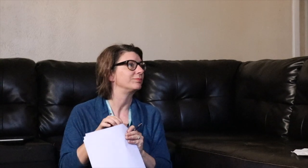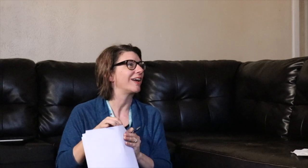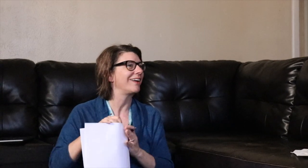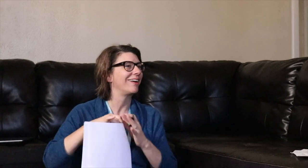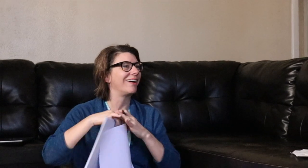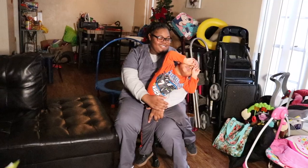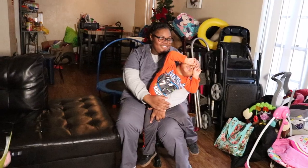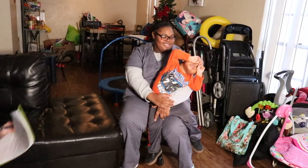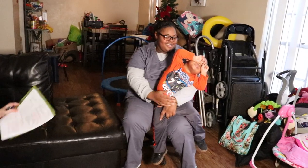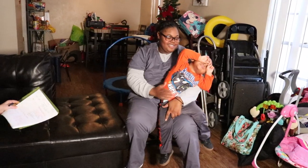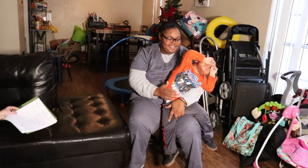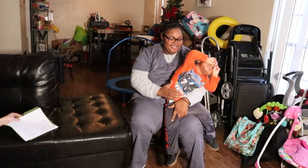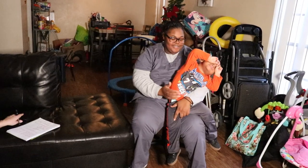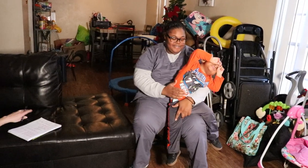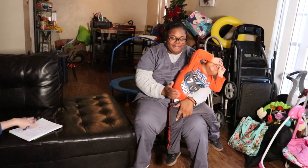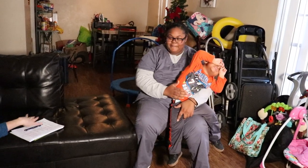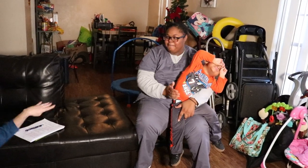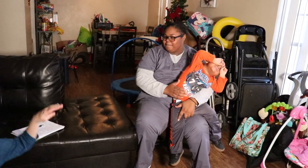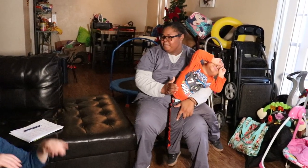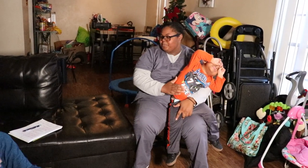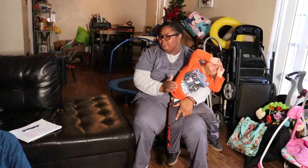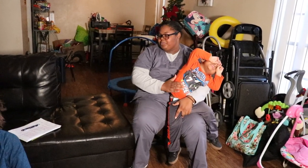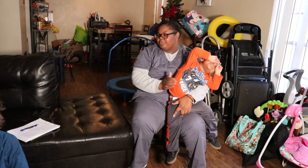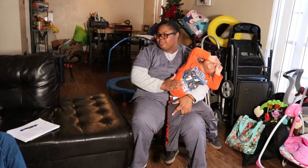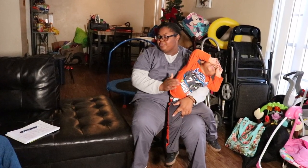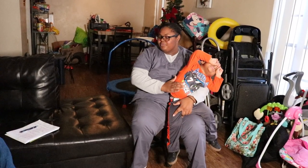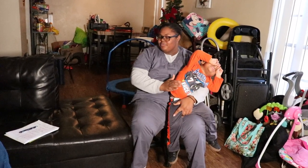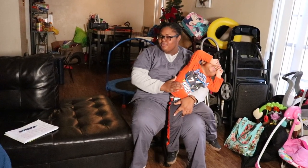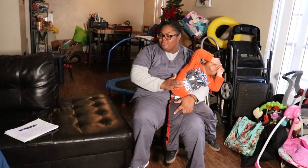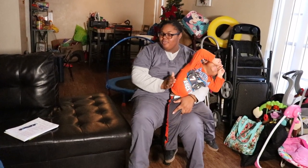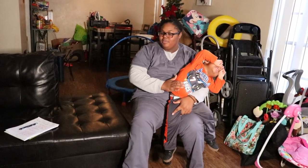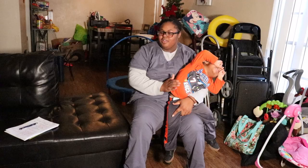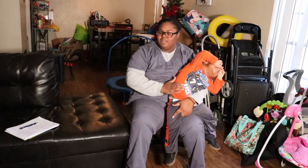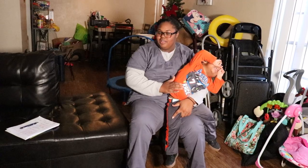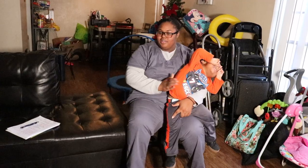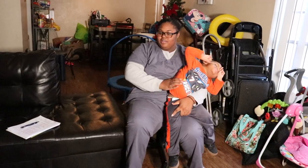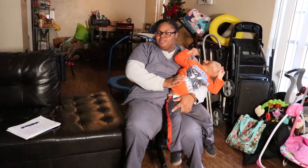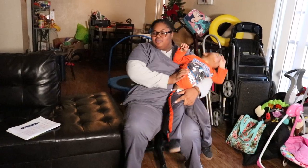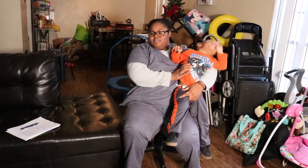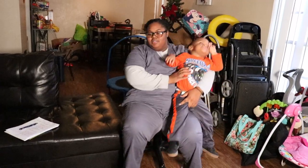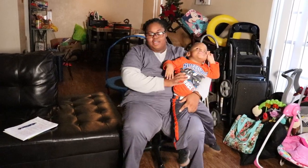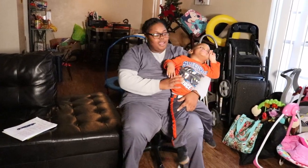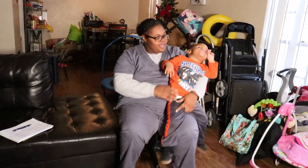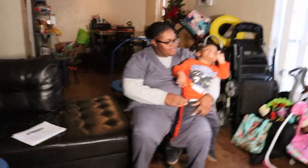Okay. Alright so let's look at um...availability.